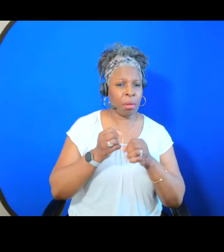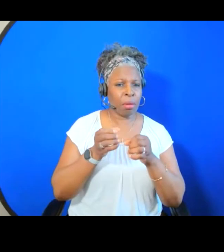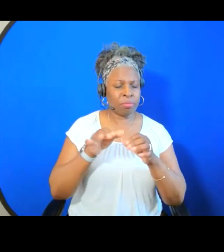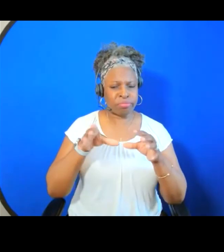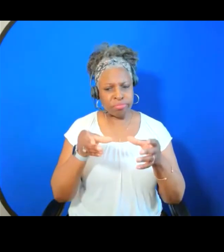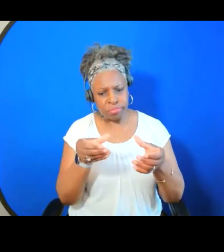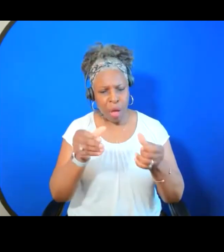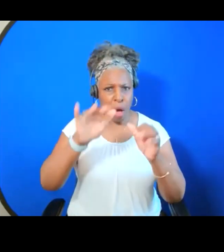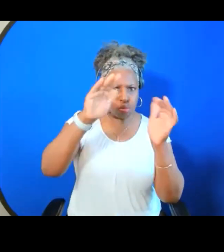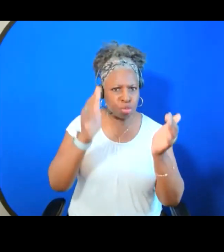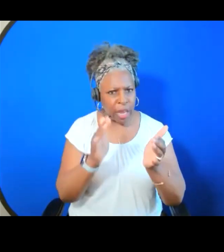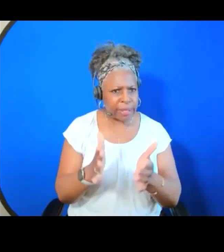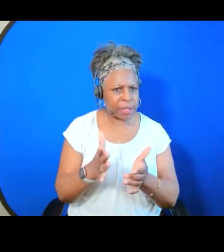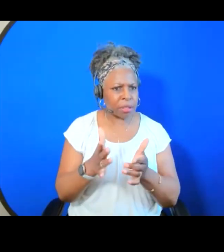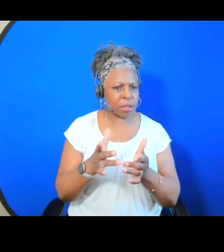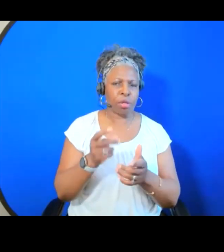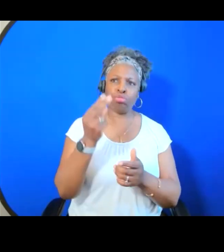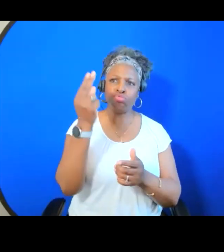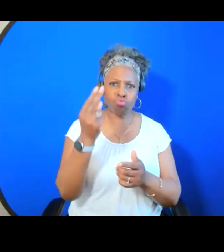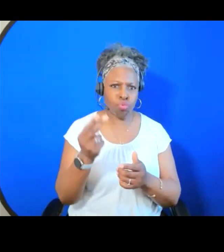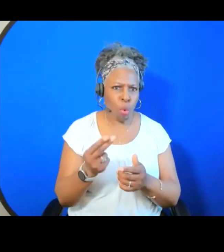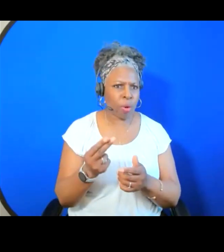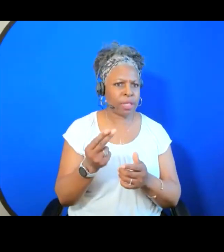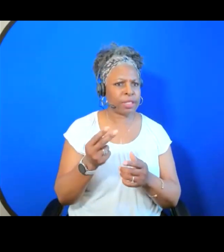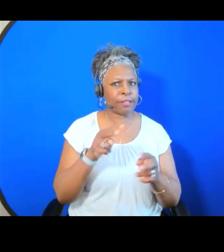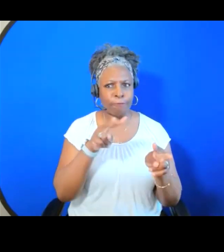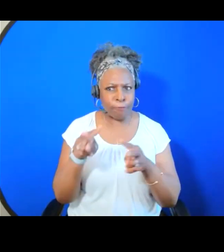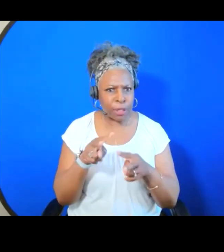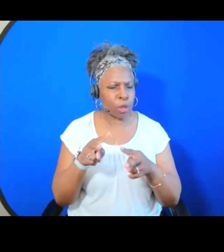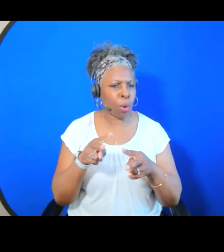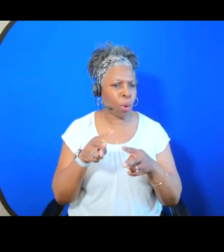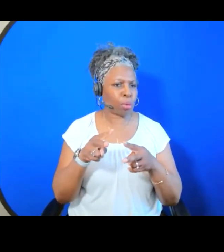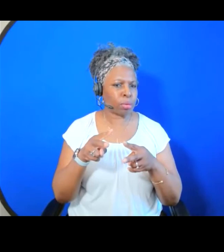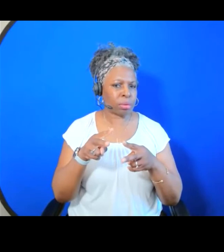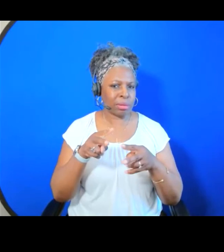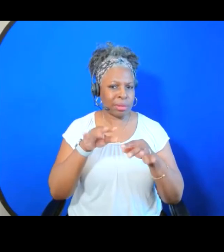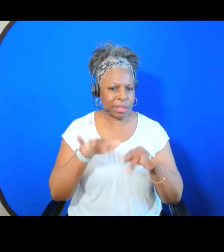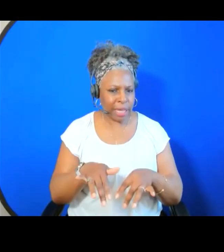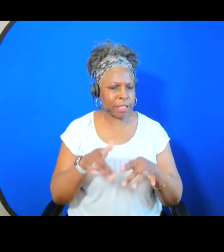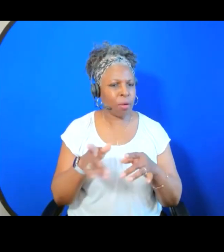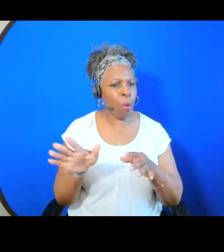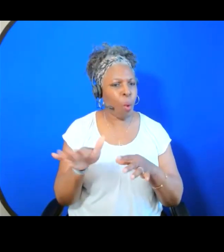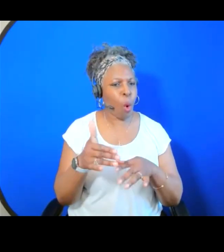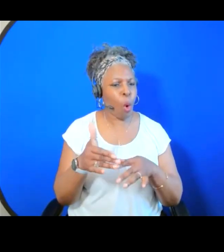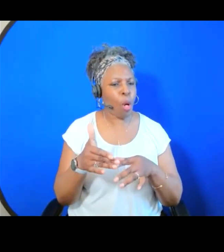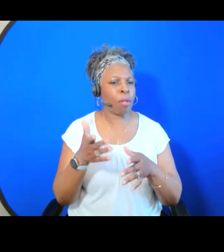photographs, videos, and texts, that are all, that all arise from his steadfast